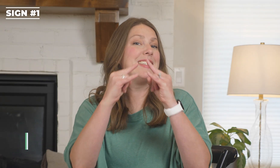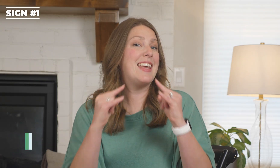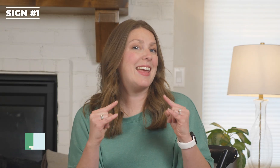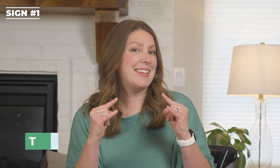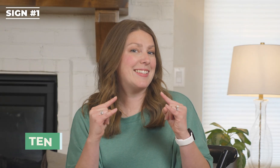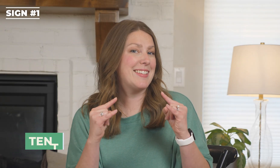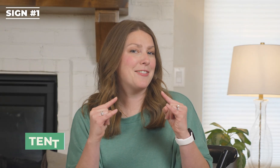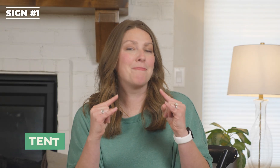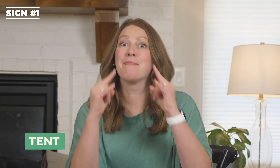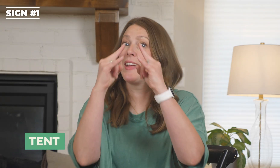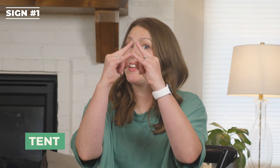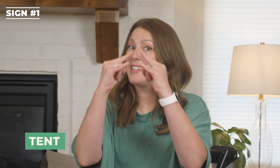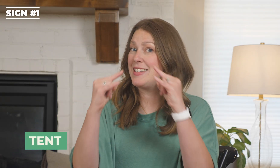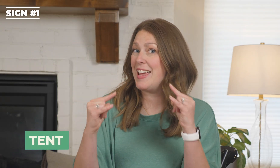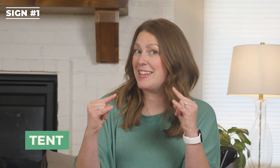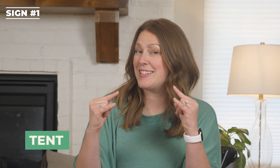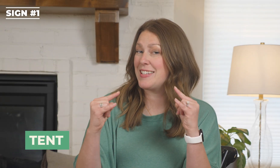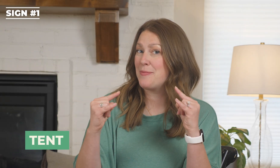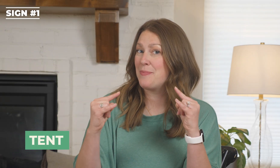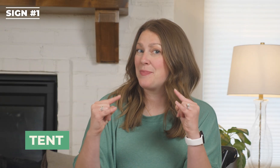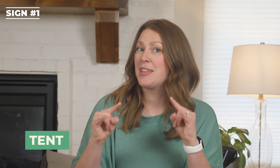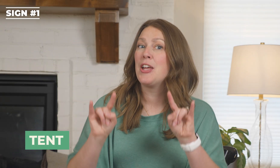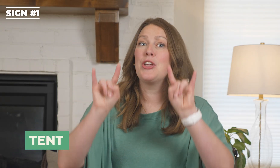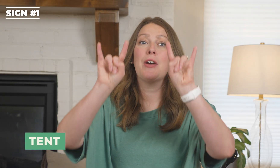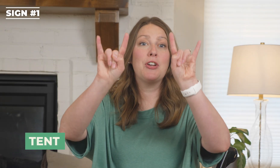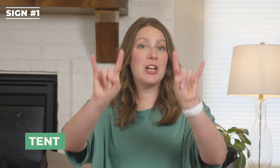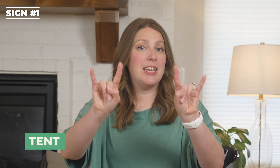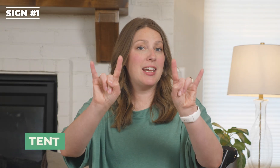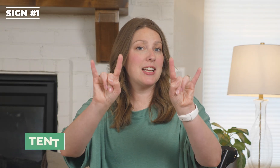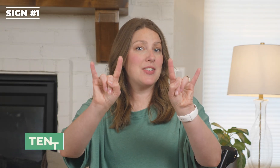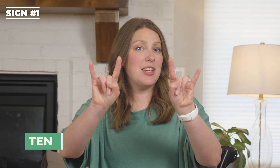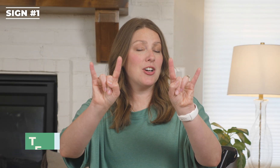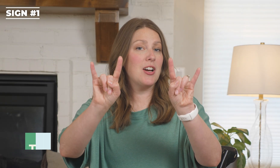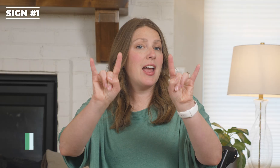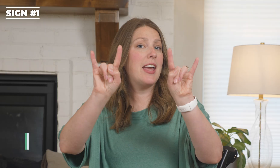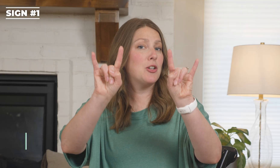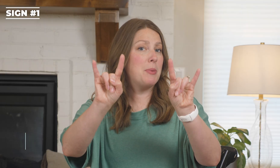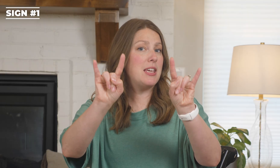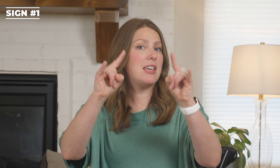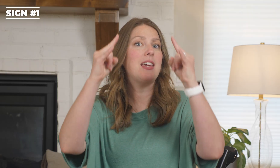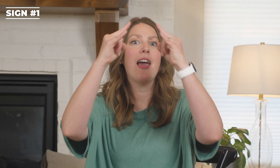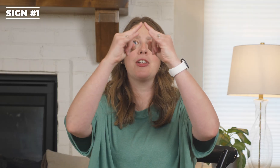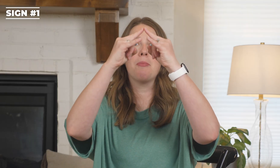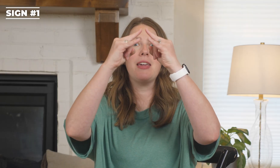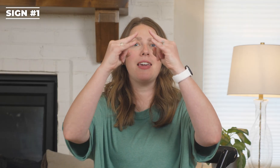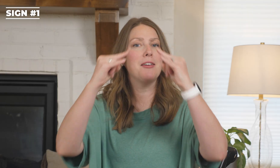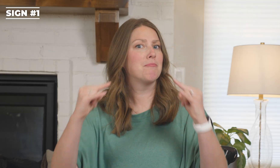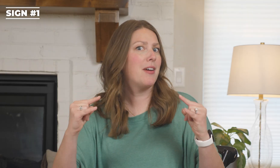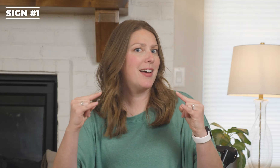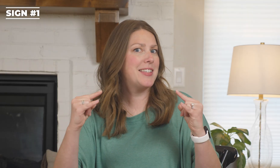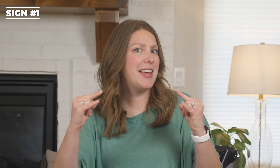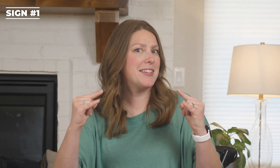Tent. You have your index finger and your pinky, and you're making a tent.